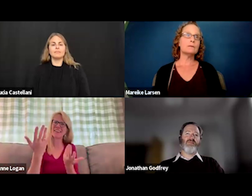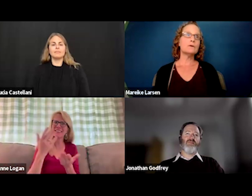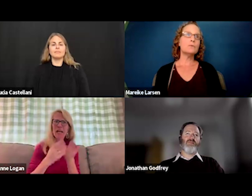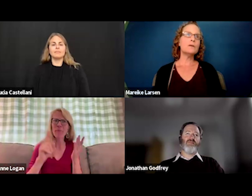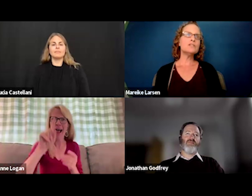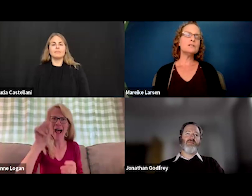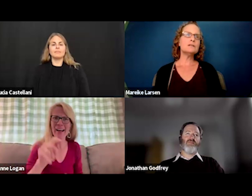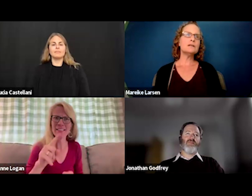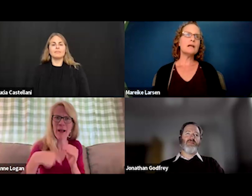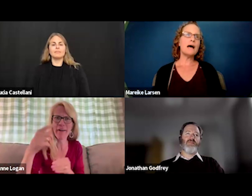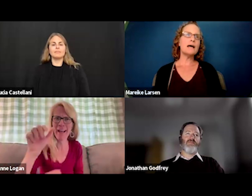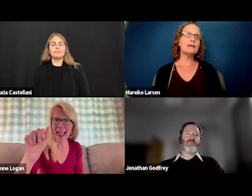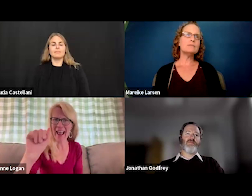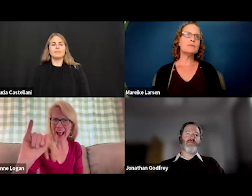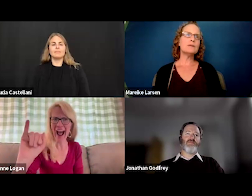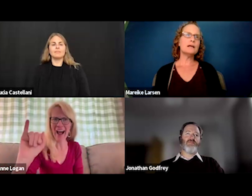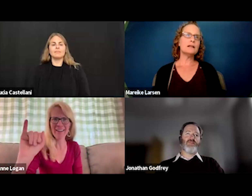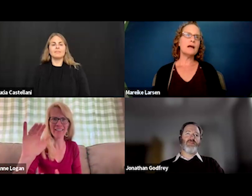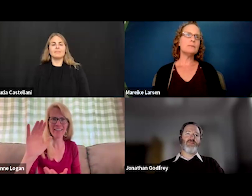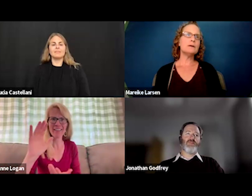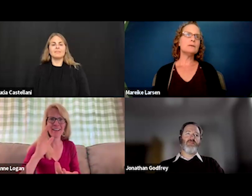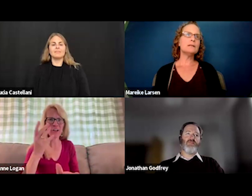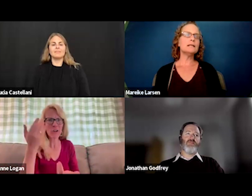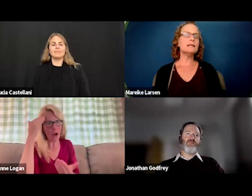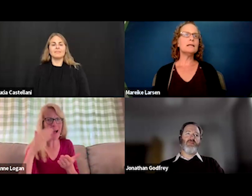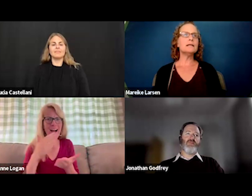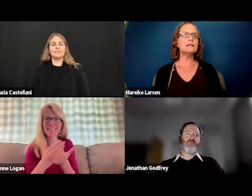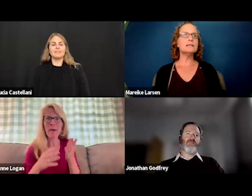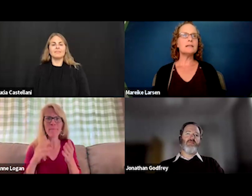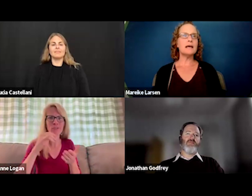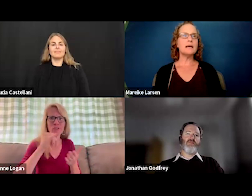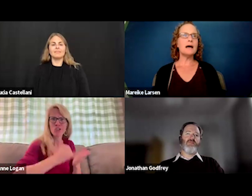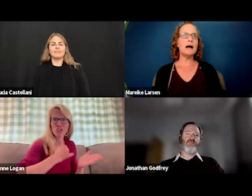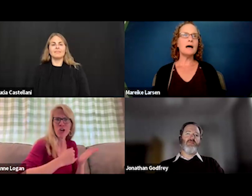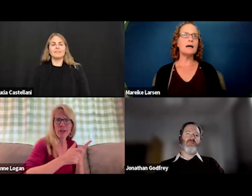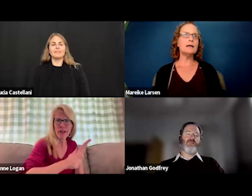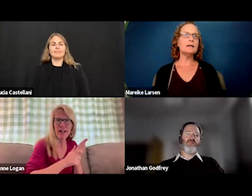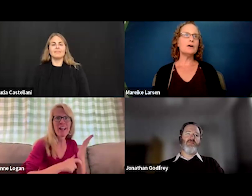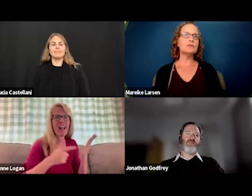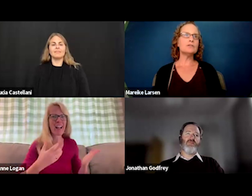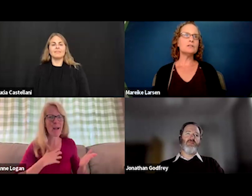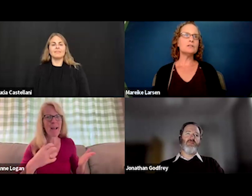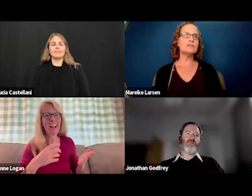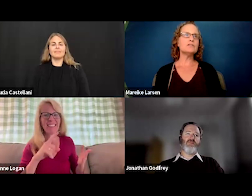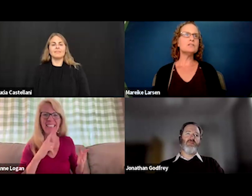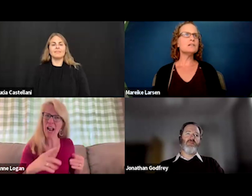The question that I have been thinking a lot about lately is AI-- Artificial Intelligence.